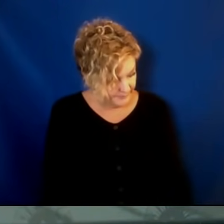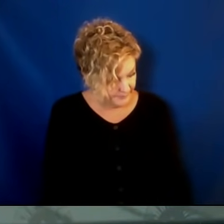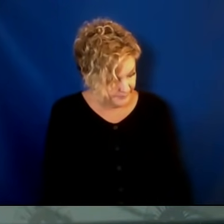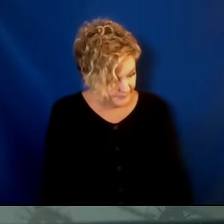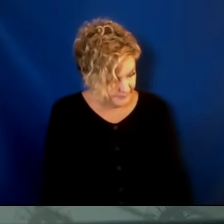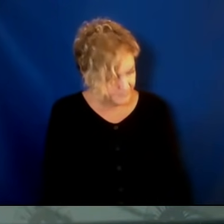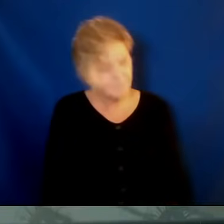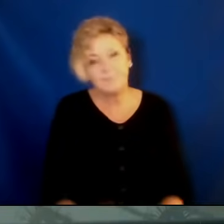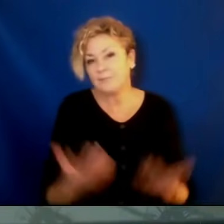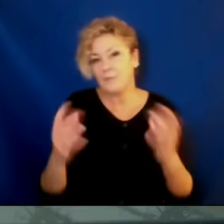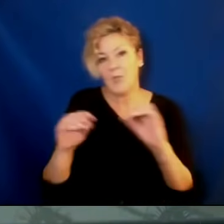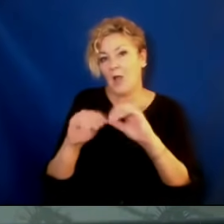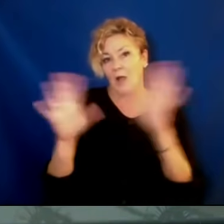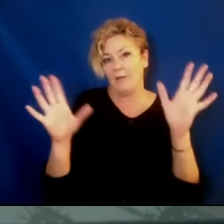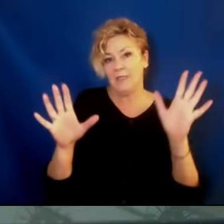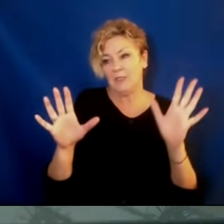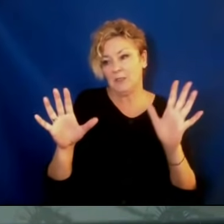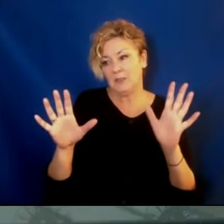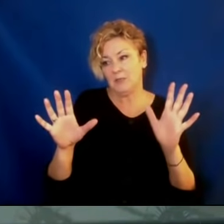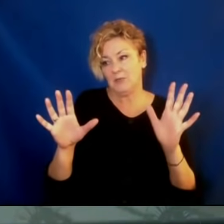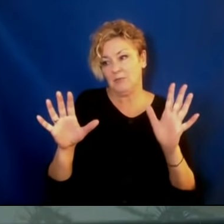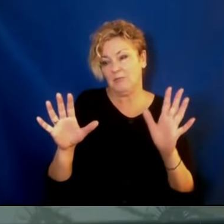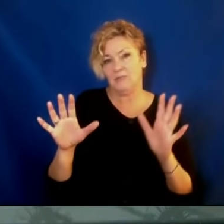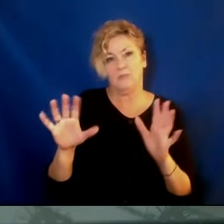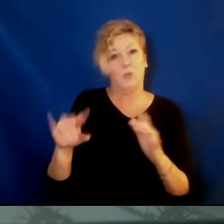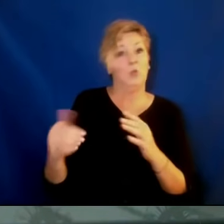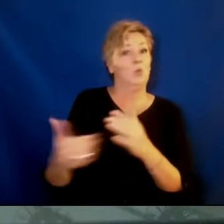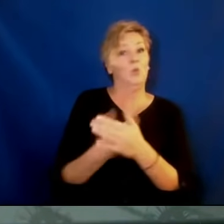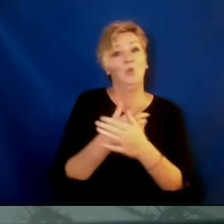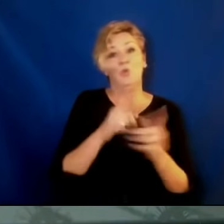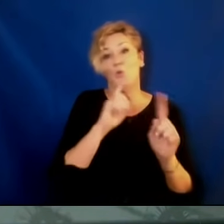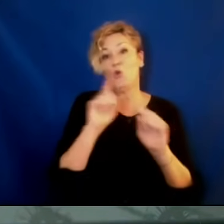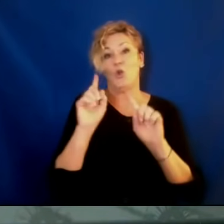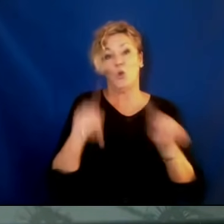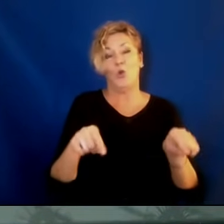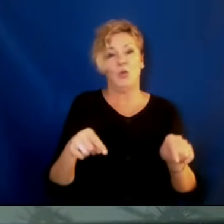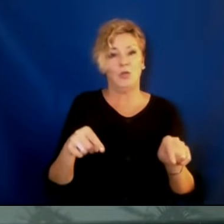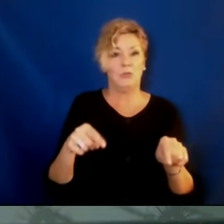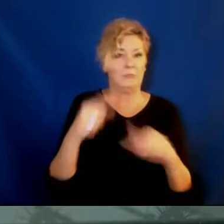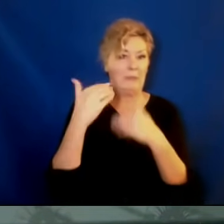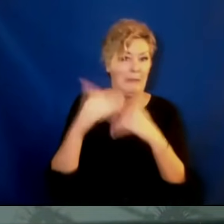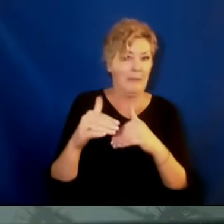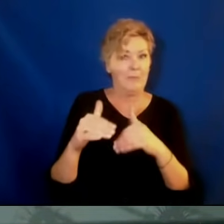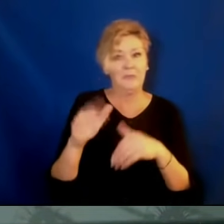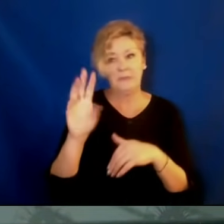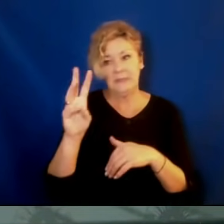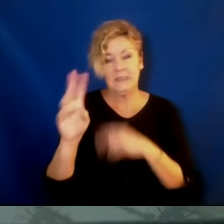class education and the consequences that come to that. I want to express my appreciation to the